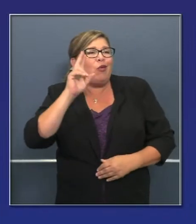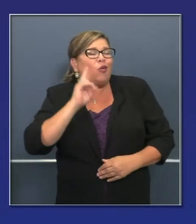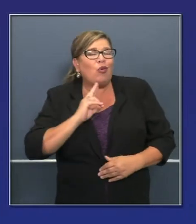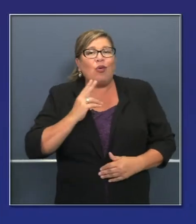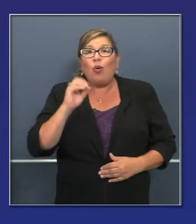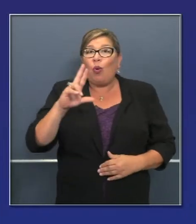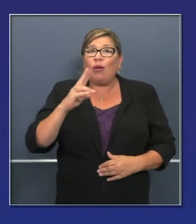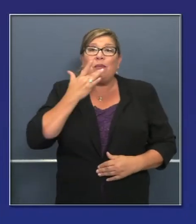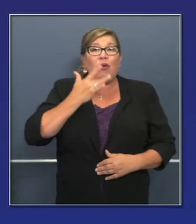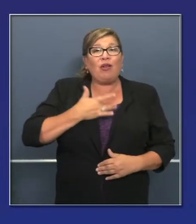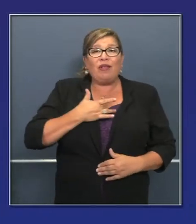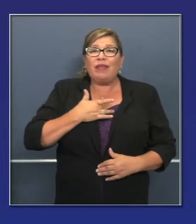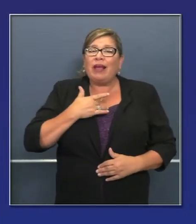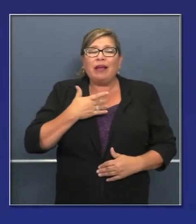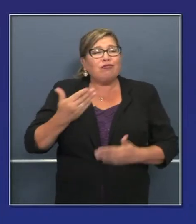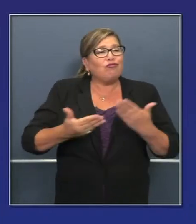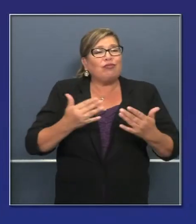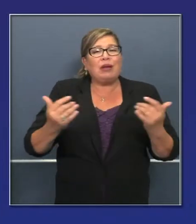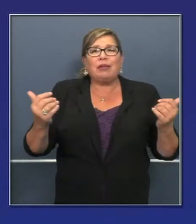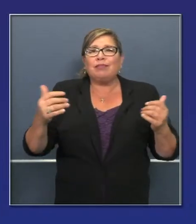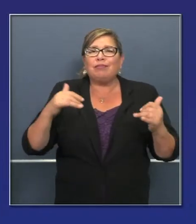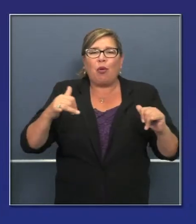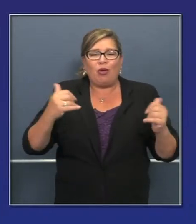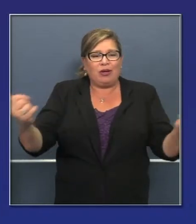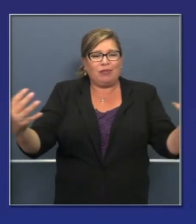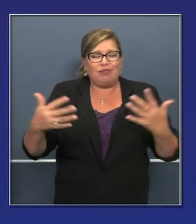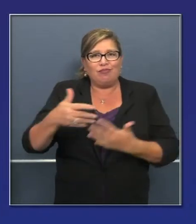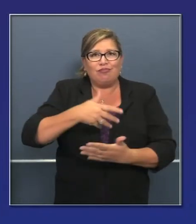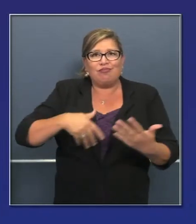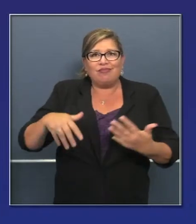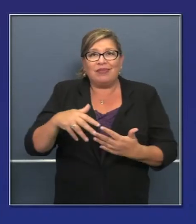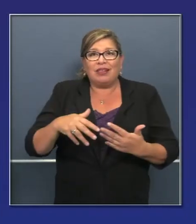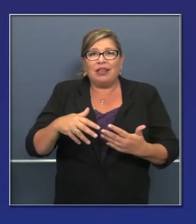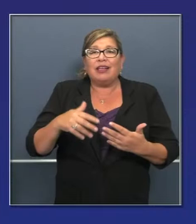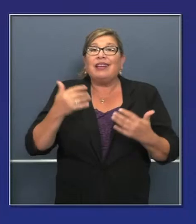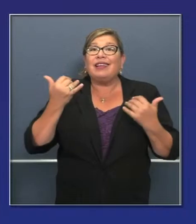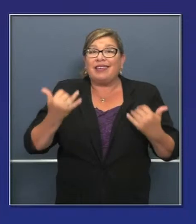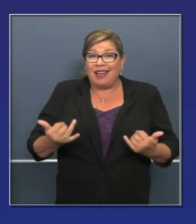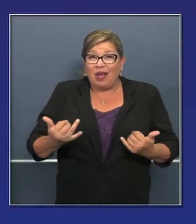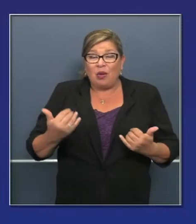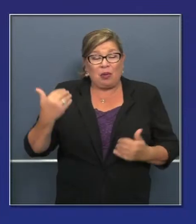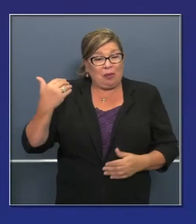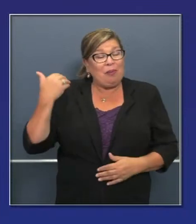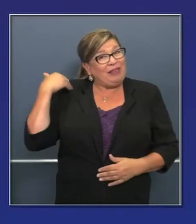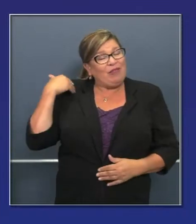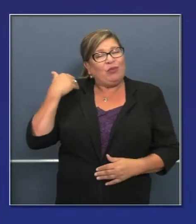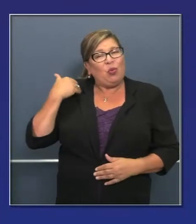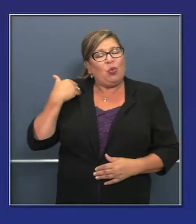now all of a sudden you're mixing not in the same family or household cohorts that you were in the